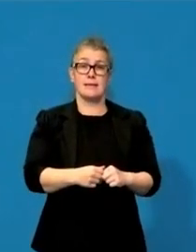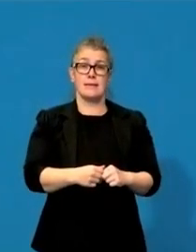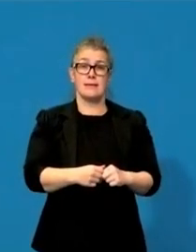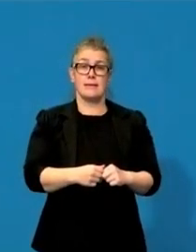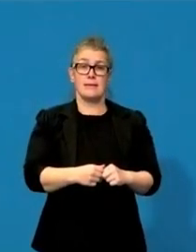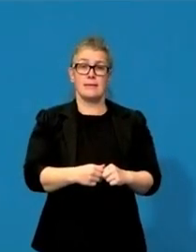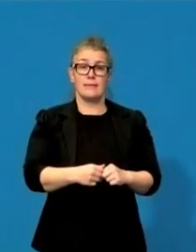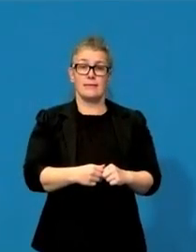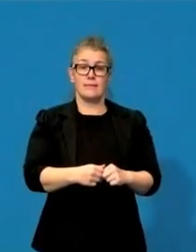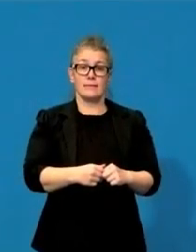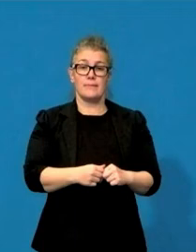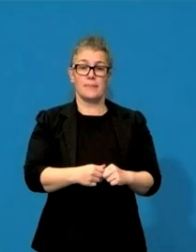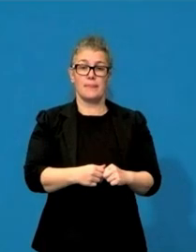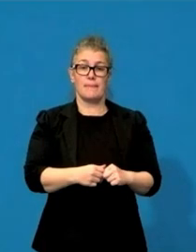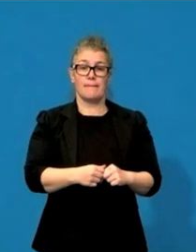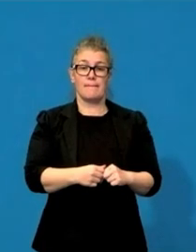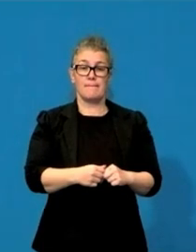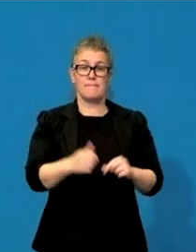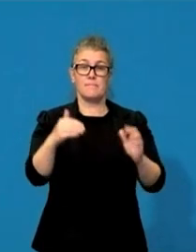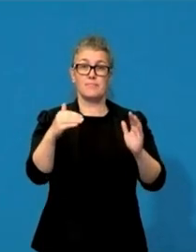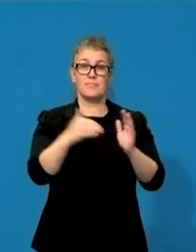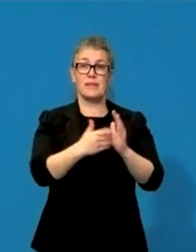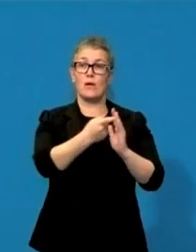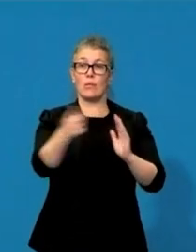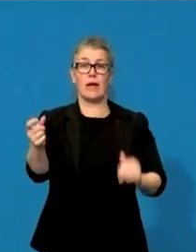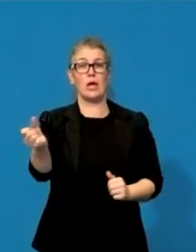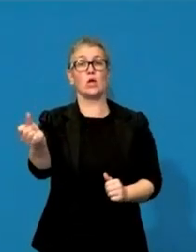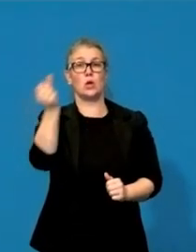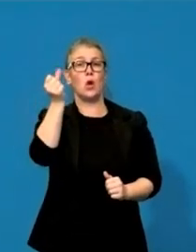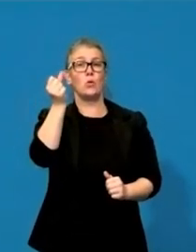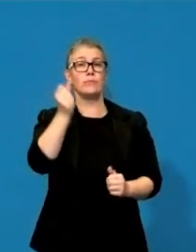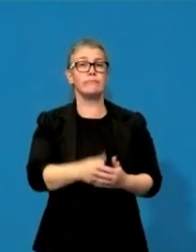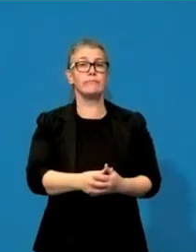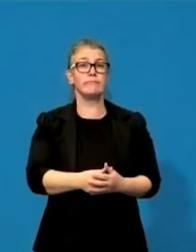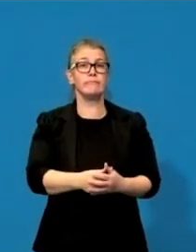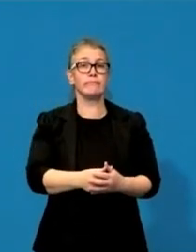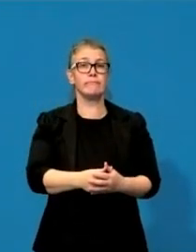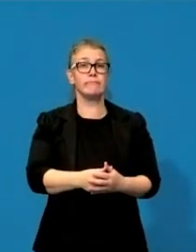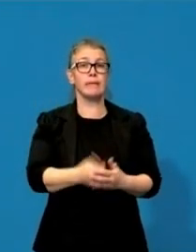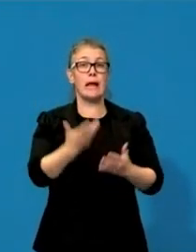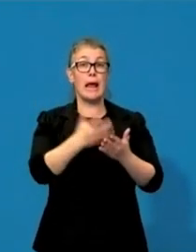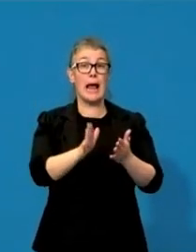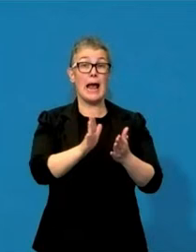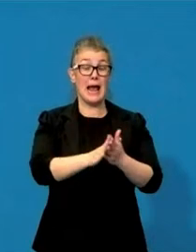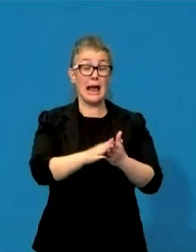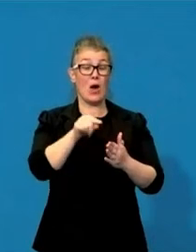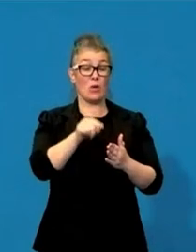way now under any misconception around how things work at a family level, at a community level from your evidence today.